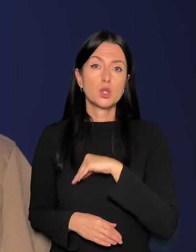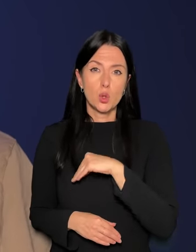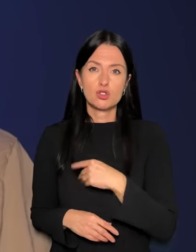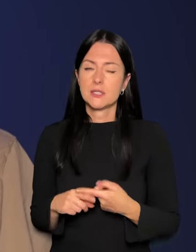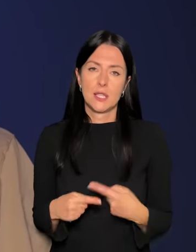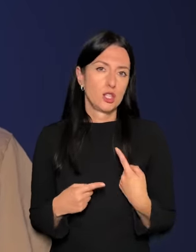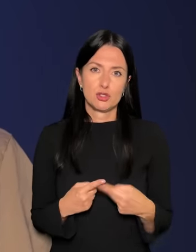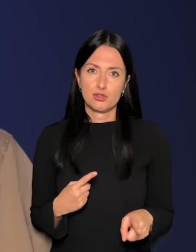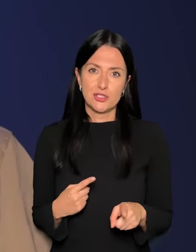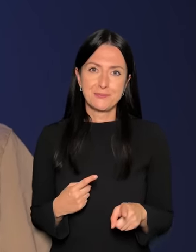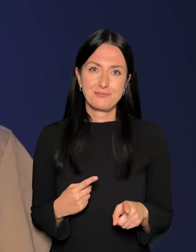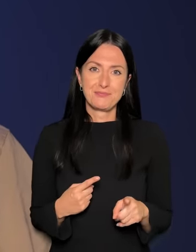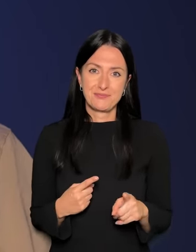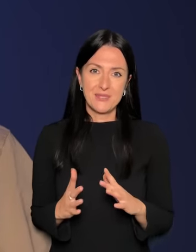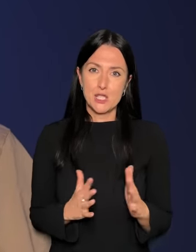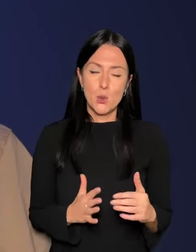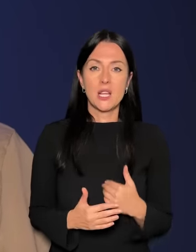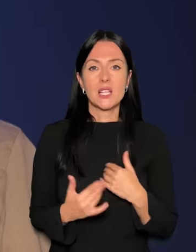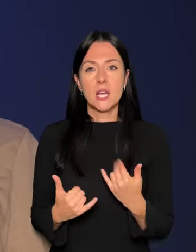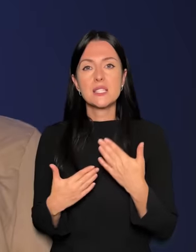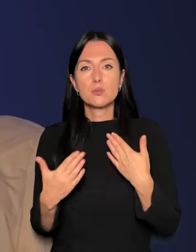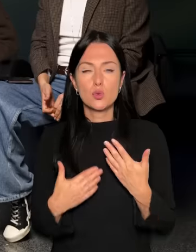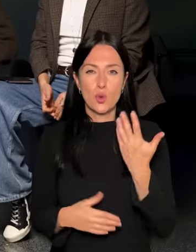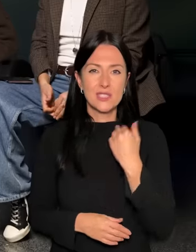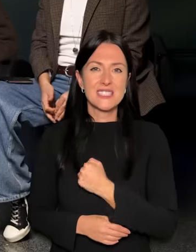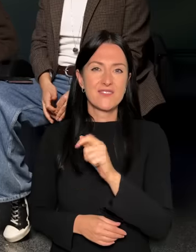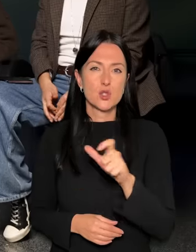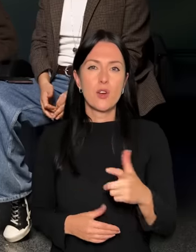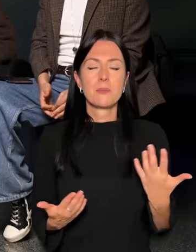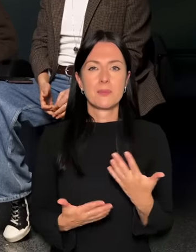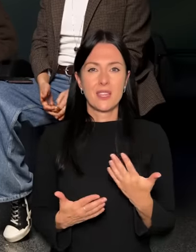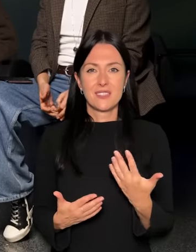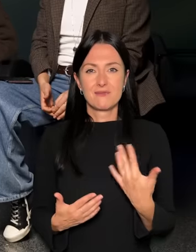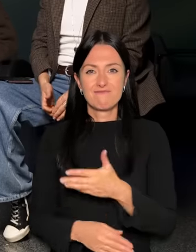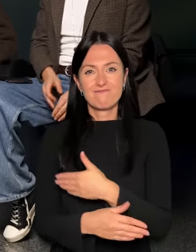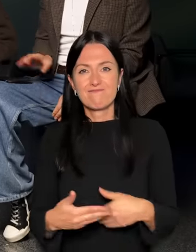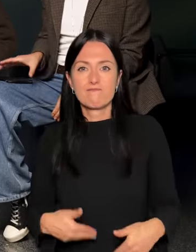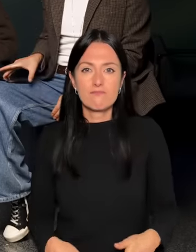But psychologically, it was a completely different story. Nowadays, I interact a lot with military personnel who have lost their limbs.